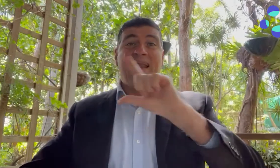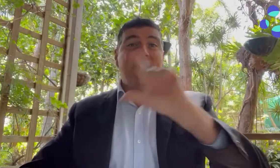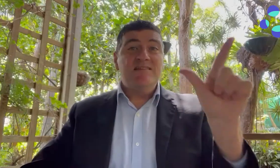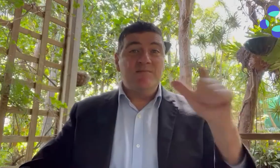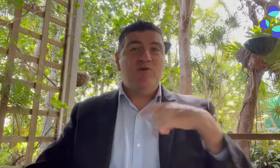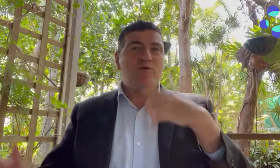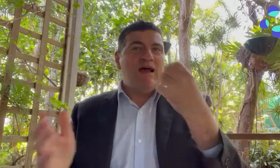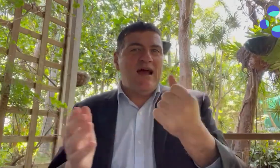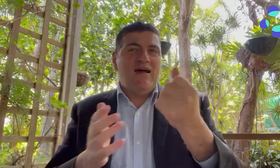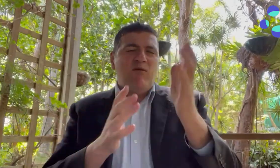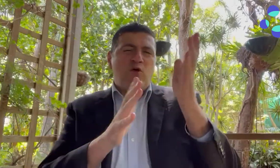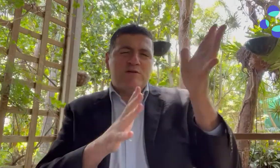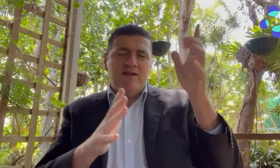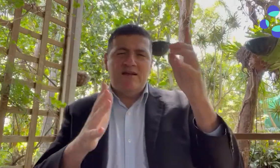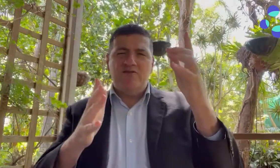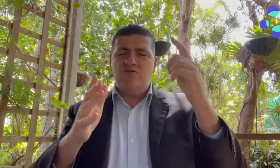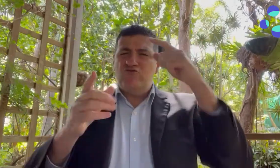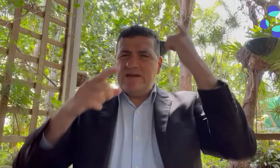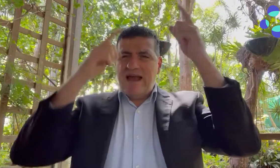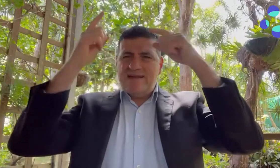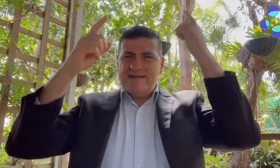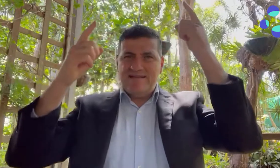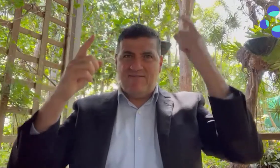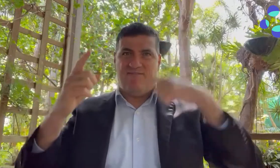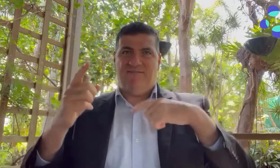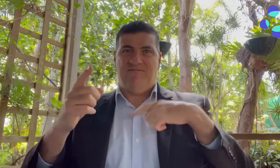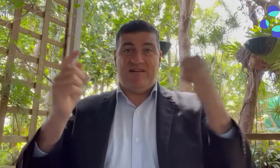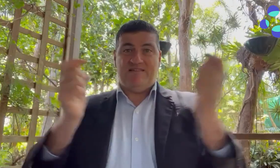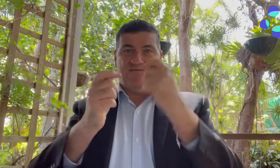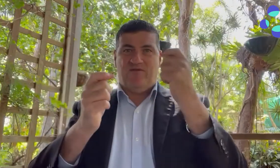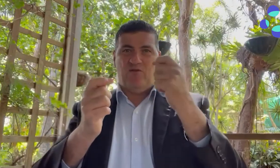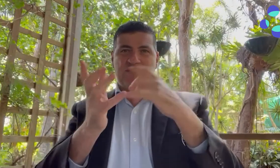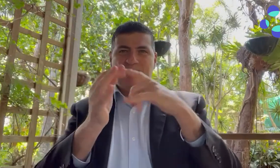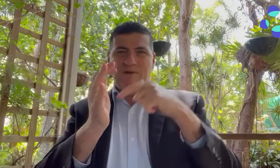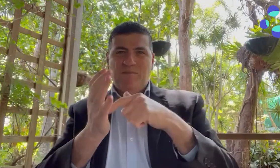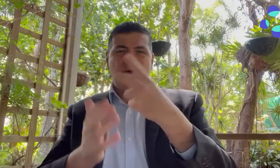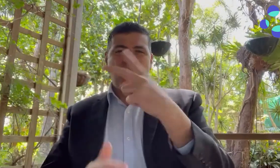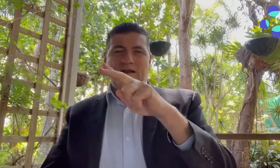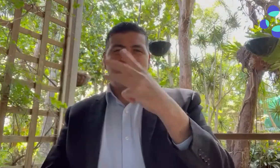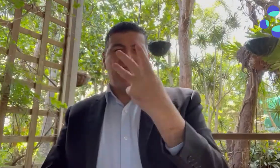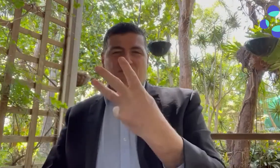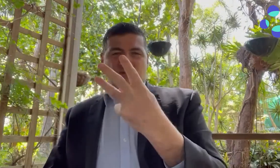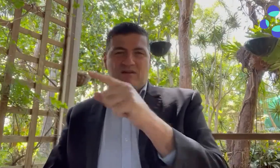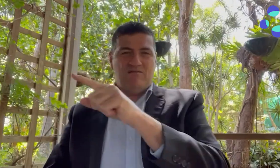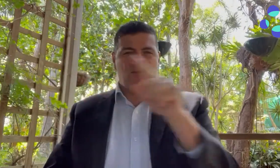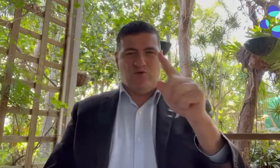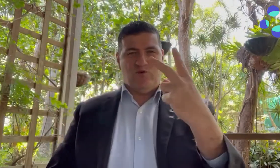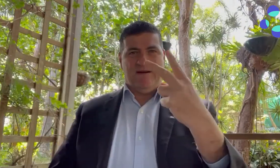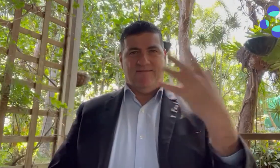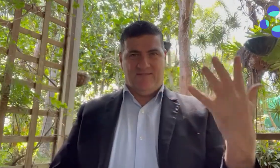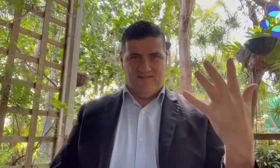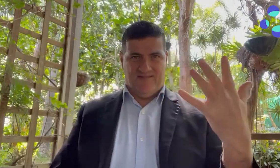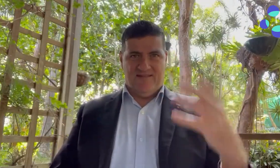In Lismore we have the Auslan Creative Festival from the 23rd to the 25th of September.